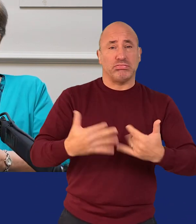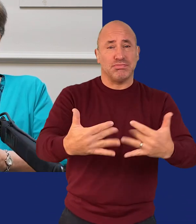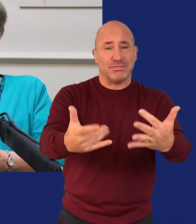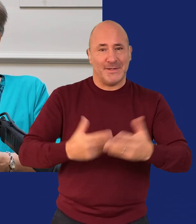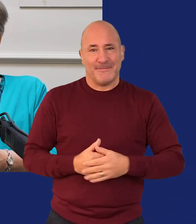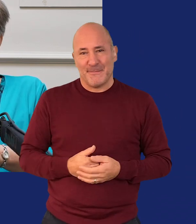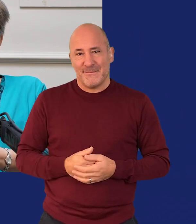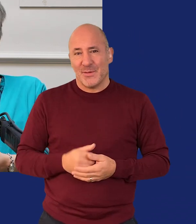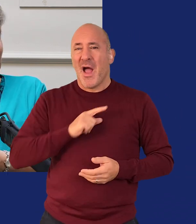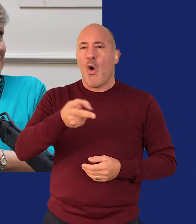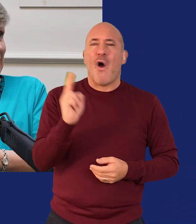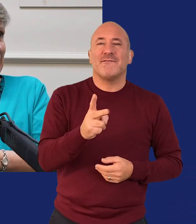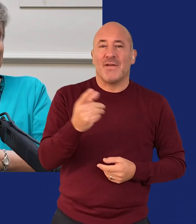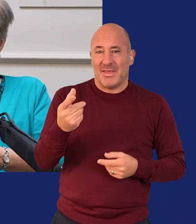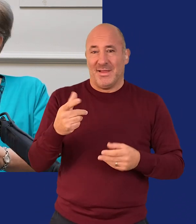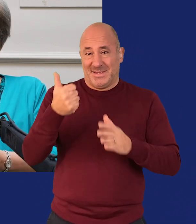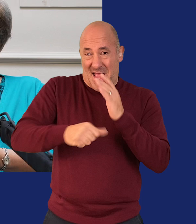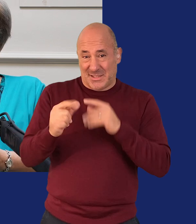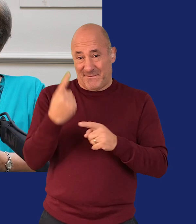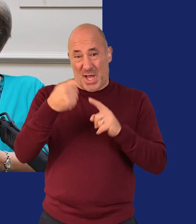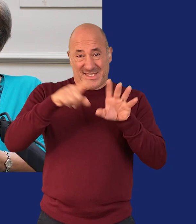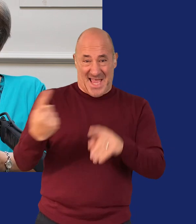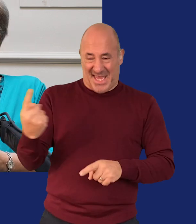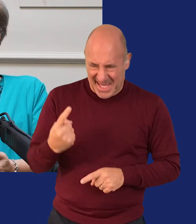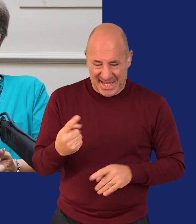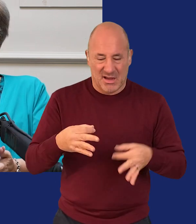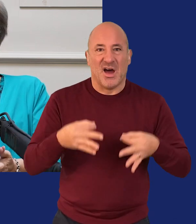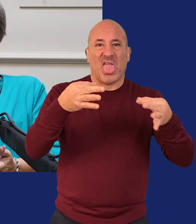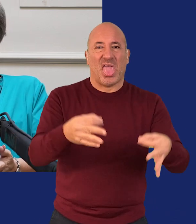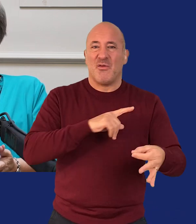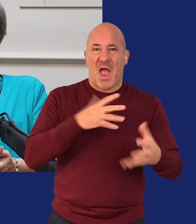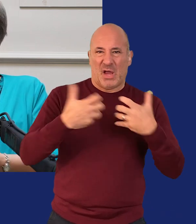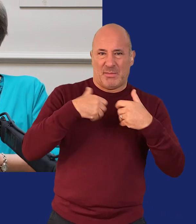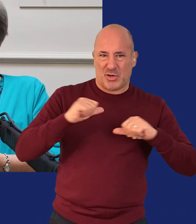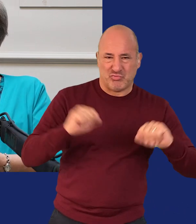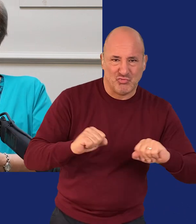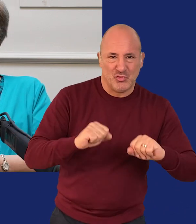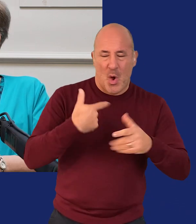Because often there can be, you know, a delay and somebody starts on day one and they don't have the equipment they need or the support they need